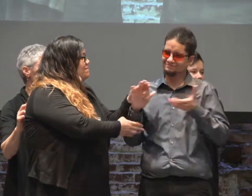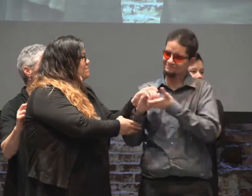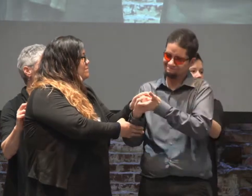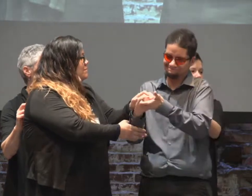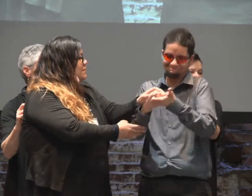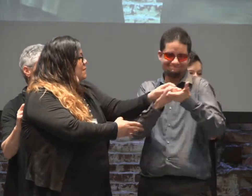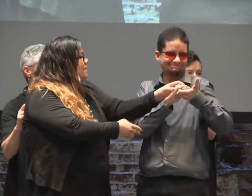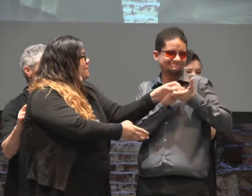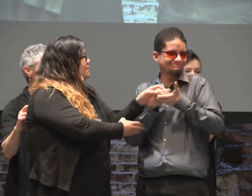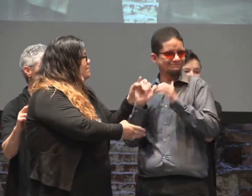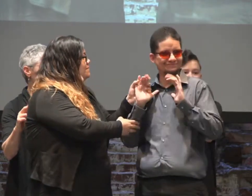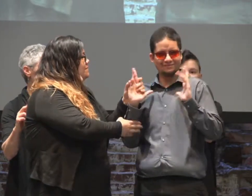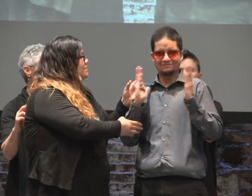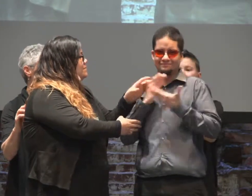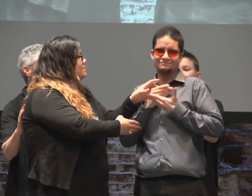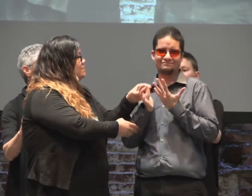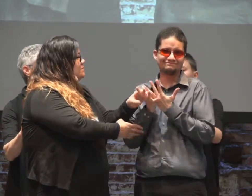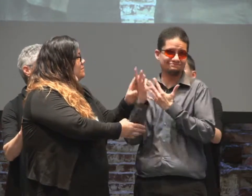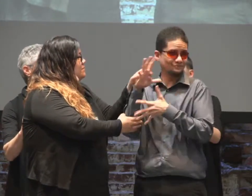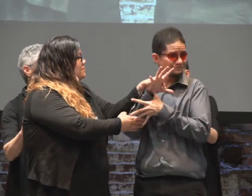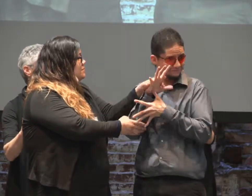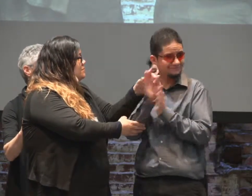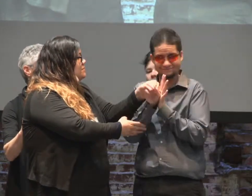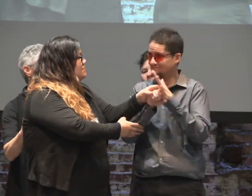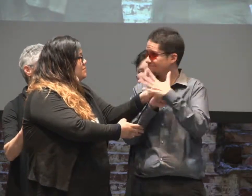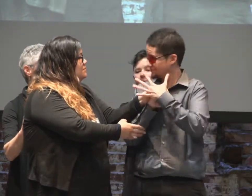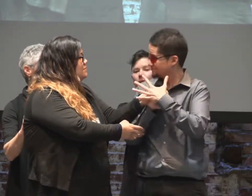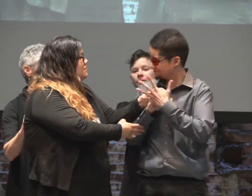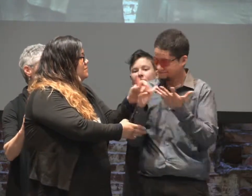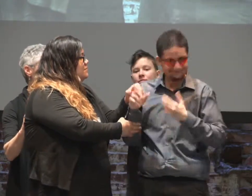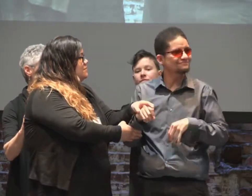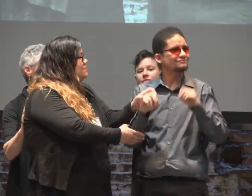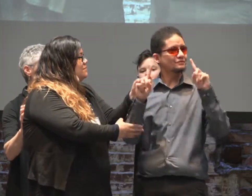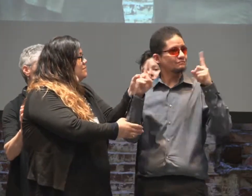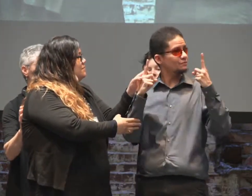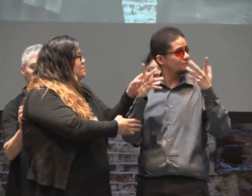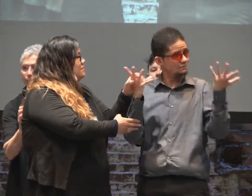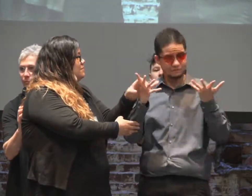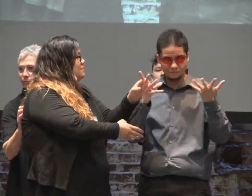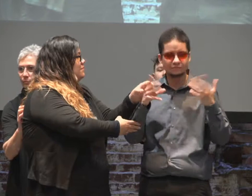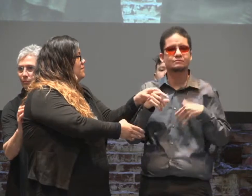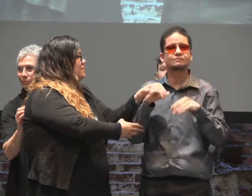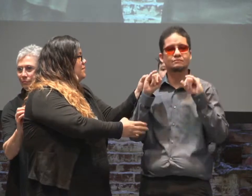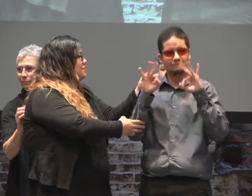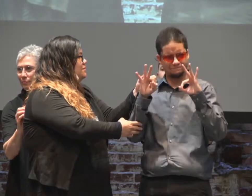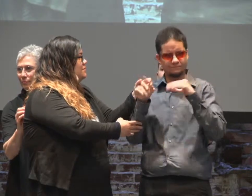[Jasper Interpreter] All right-y then, again, we wanna create a space of collaboration, that's paramount,